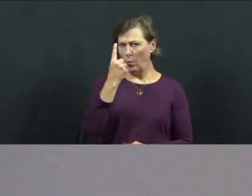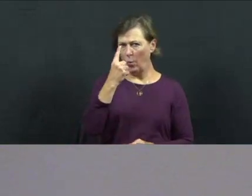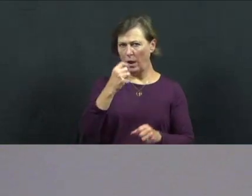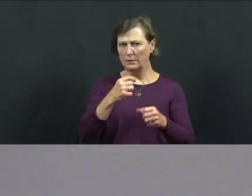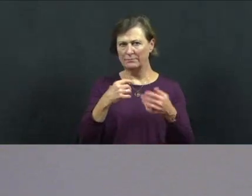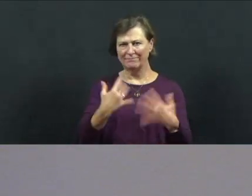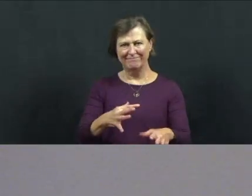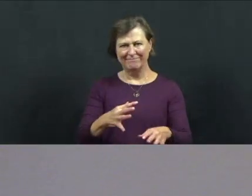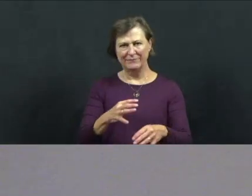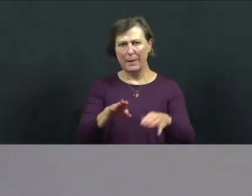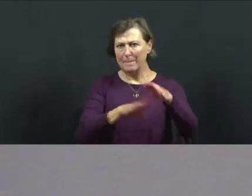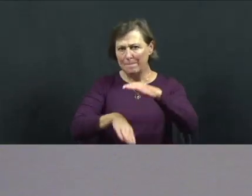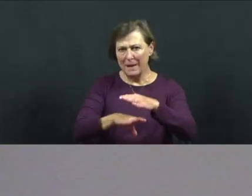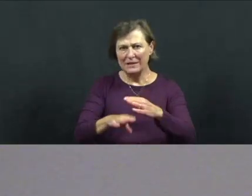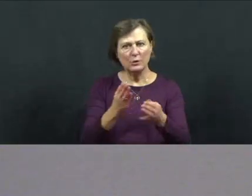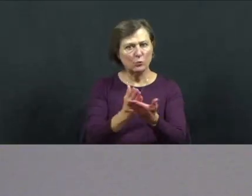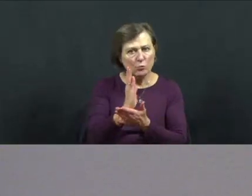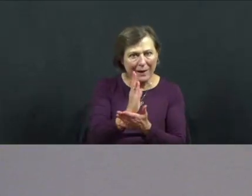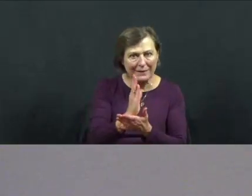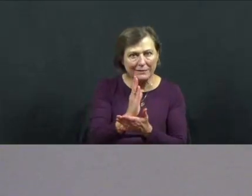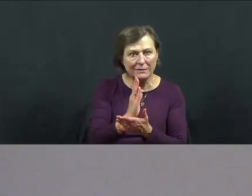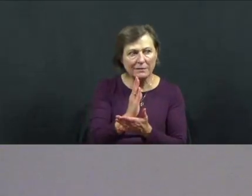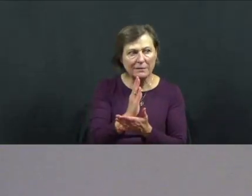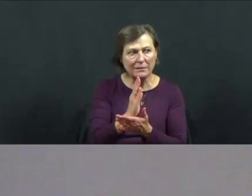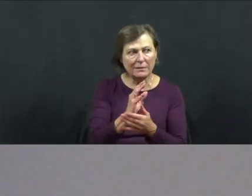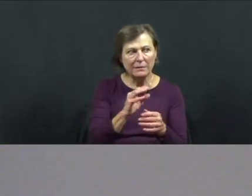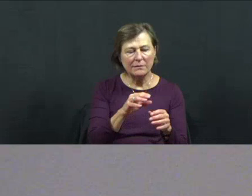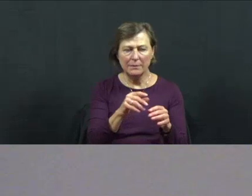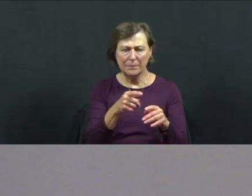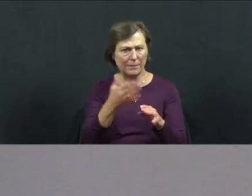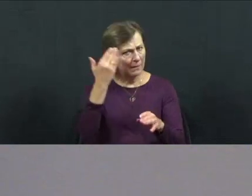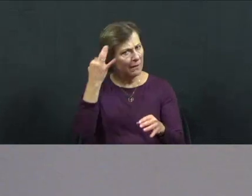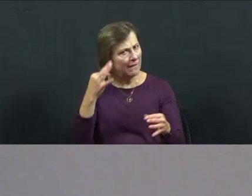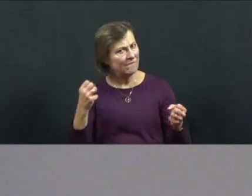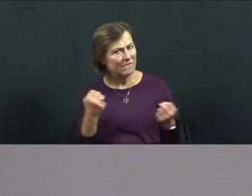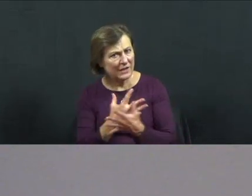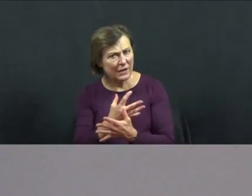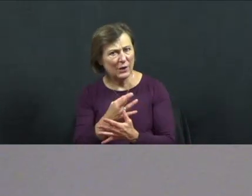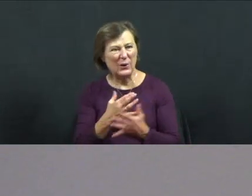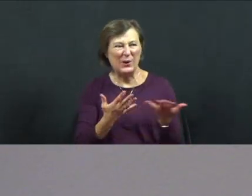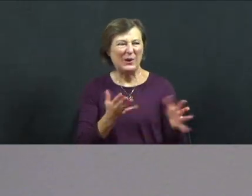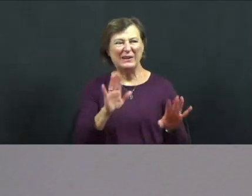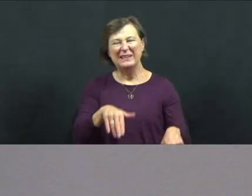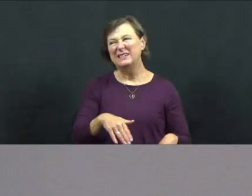out of fear, or because we feel we won't really be heard,